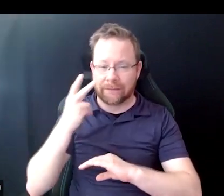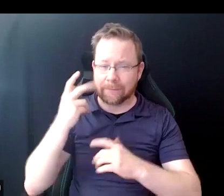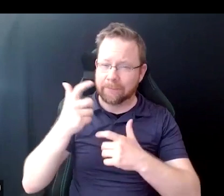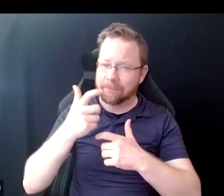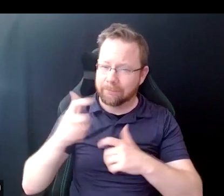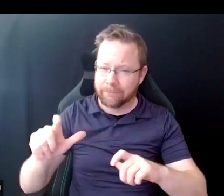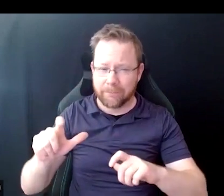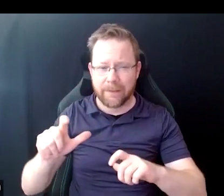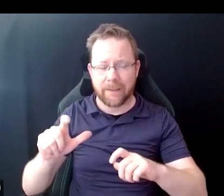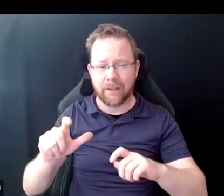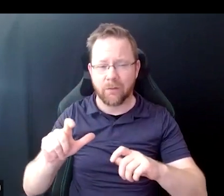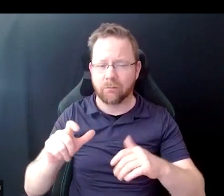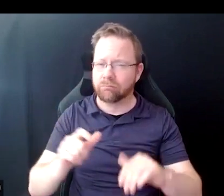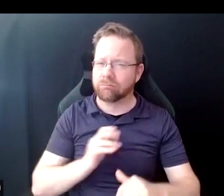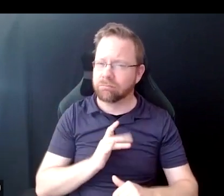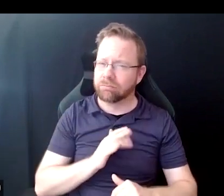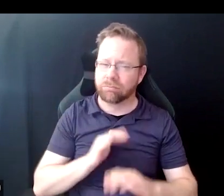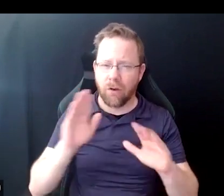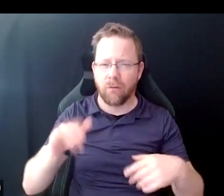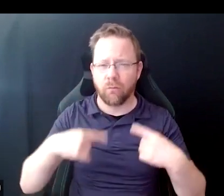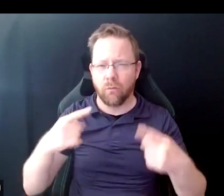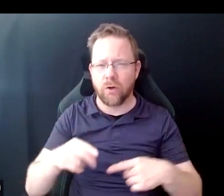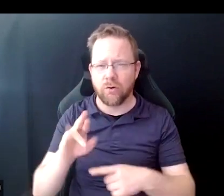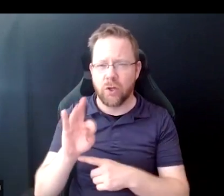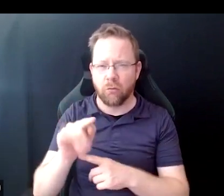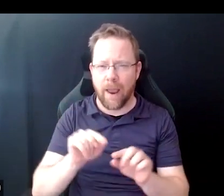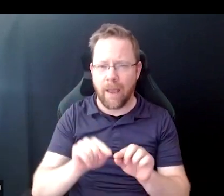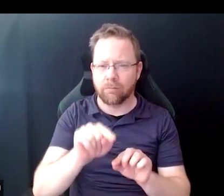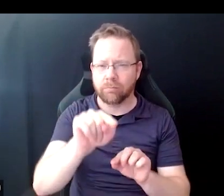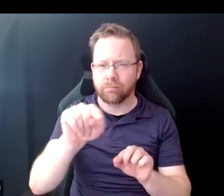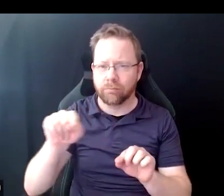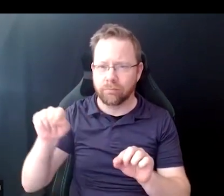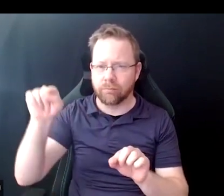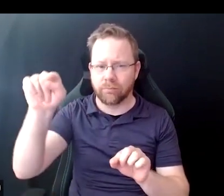gorgeous, graceful wheelchair ramp going down from that cargo door